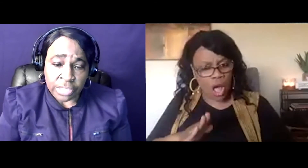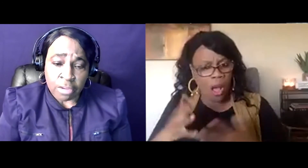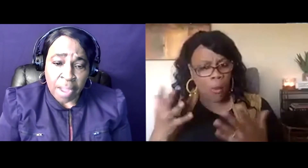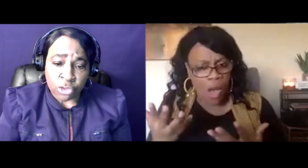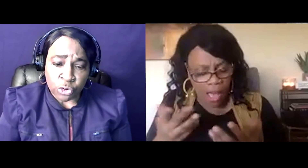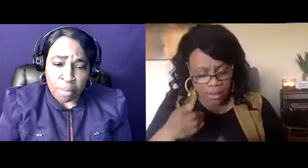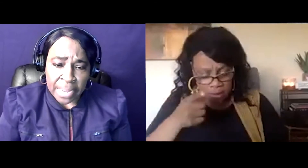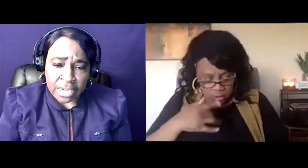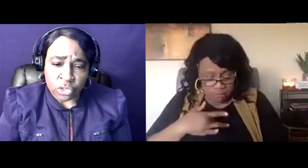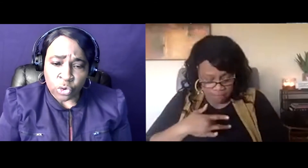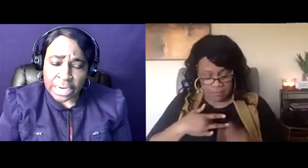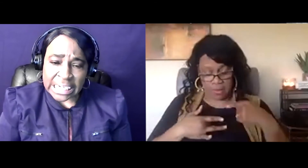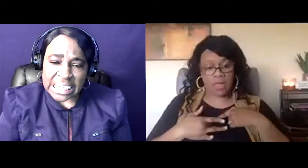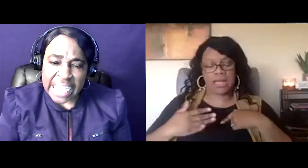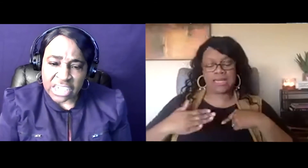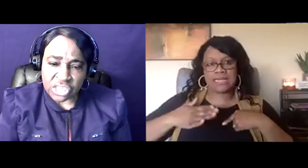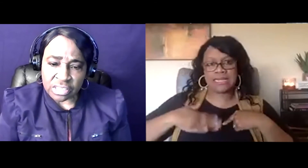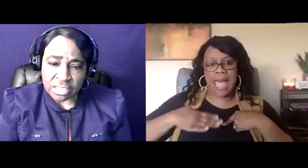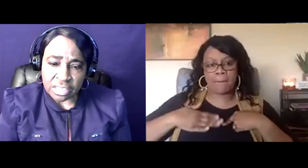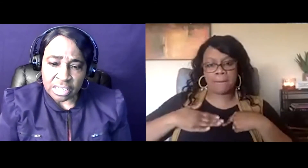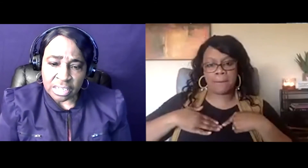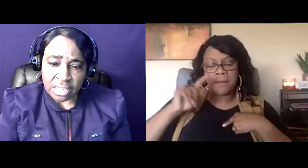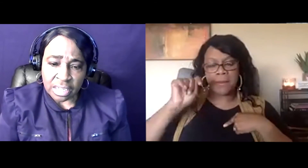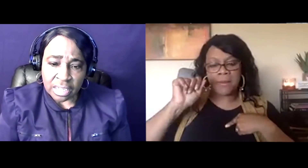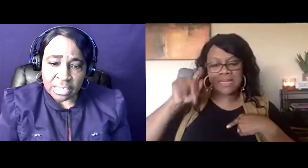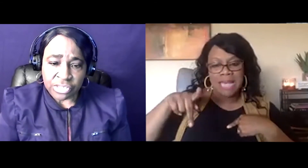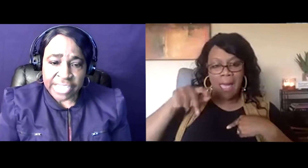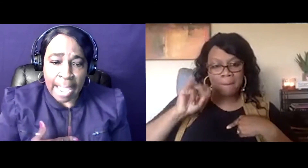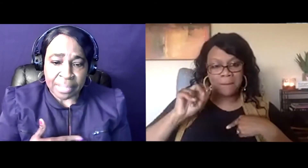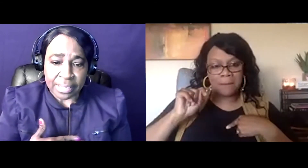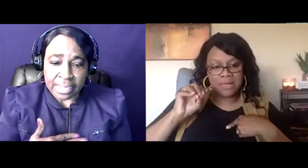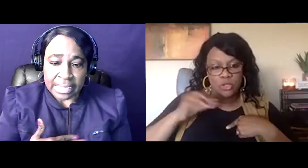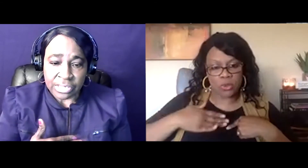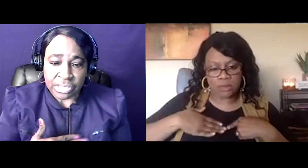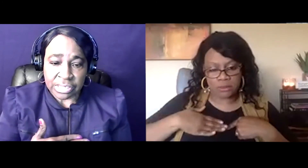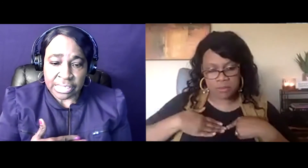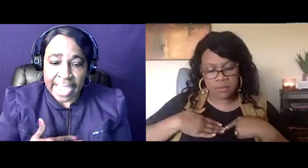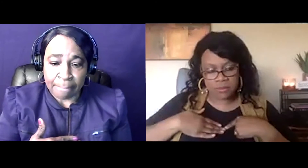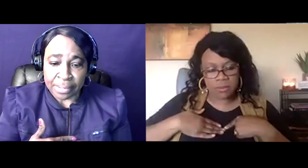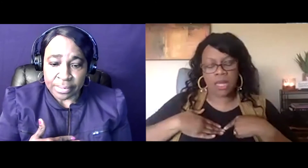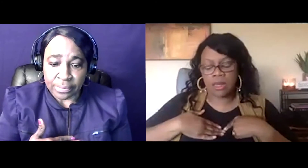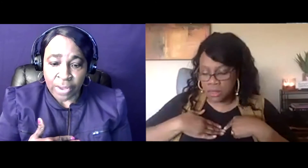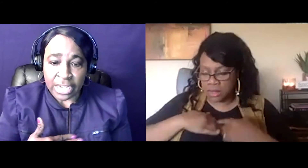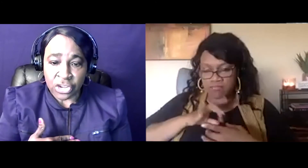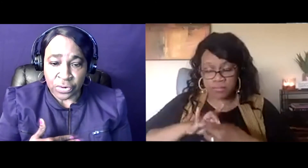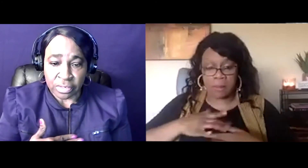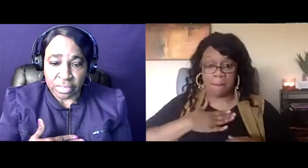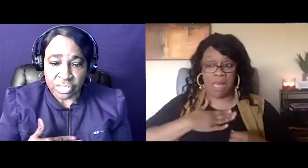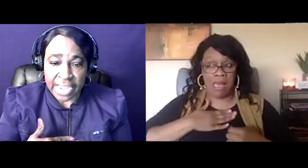think about your , your connection. Tap. Tap right here. Tap.